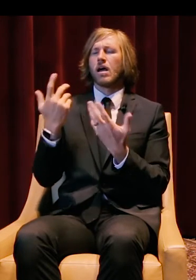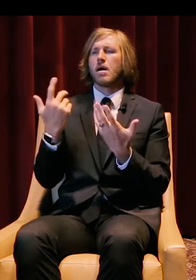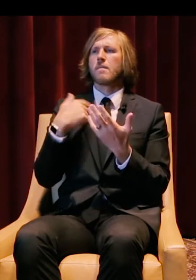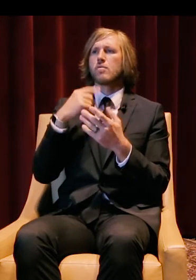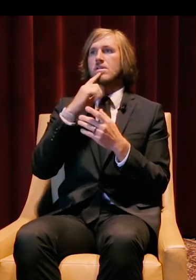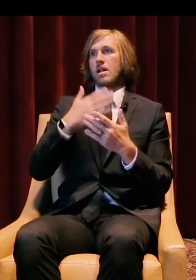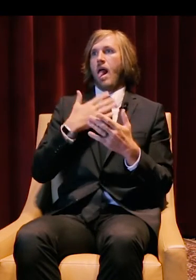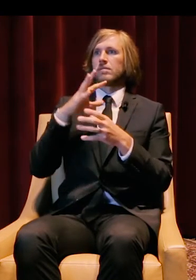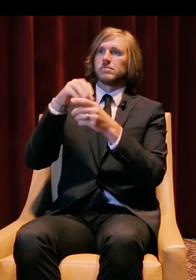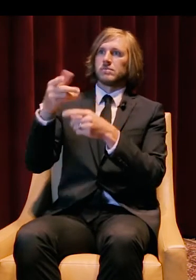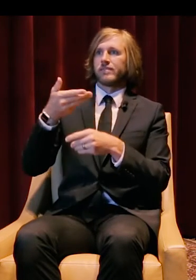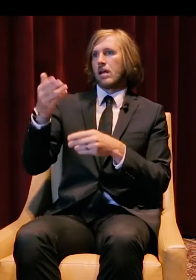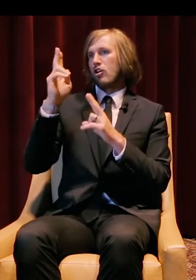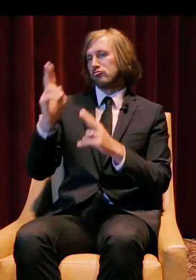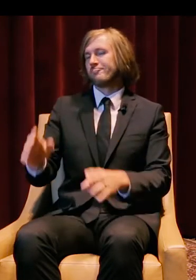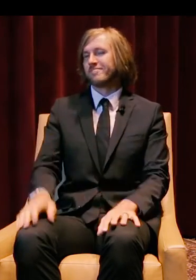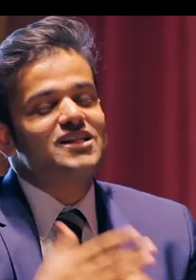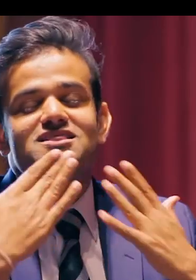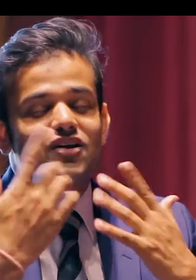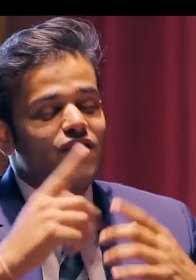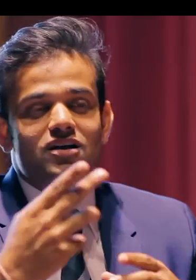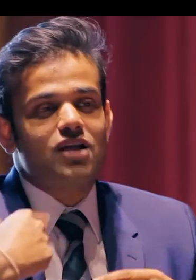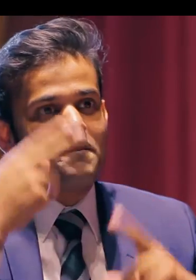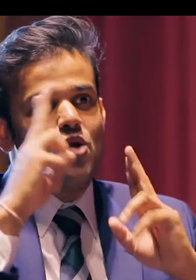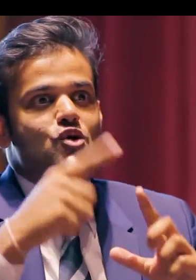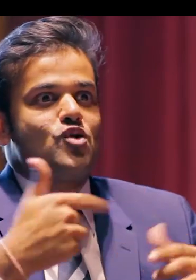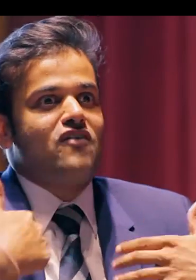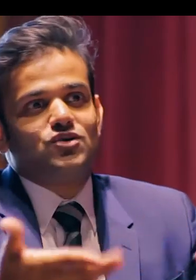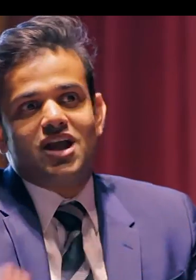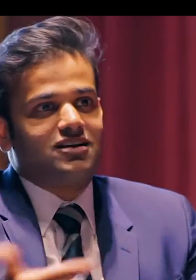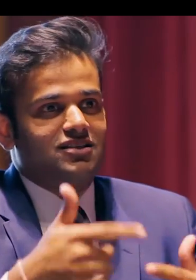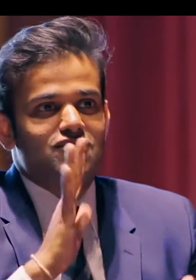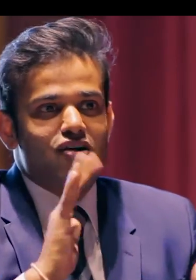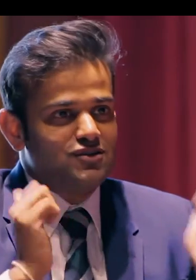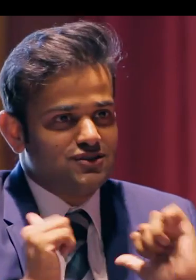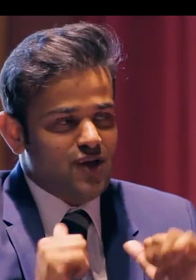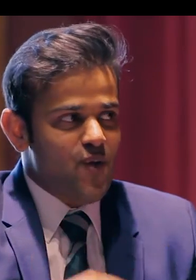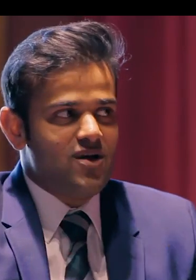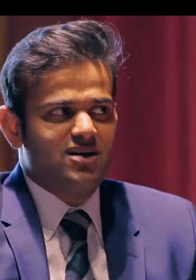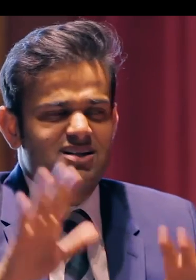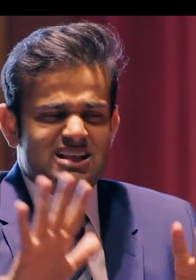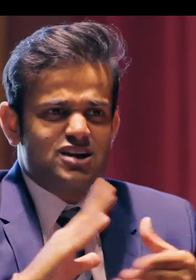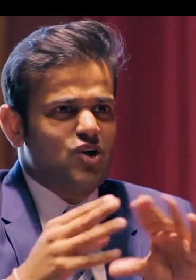I'm glad to be a part of that. Well, thank you, I'm honored to have you here on the Talk Show.